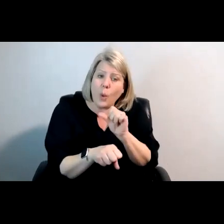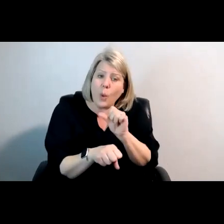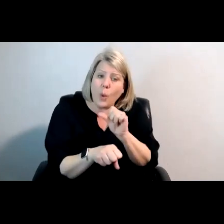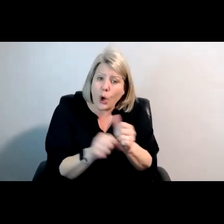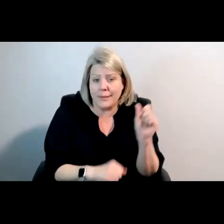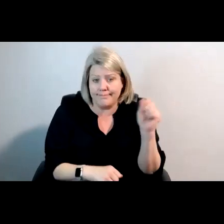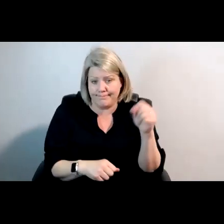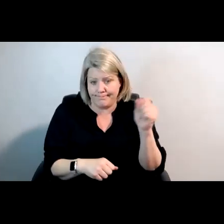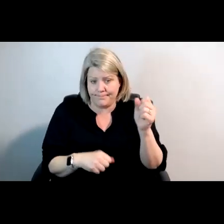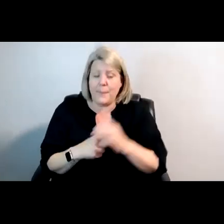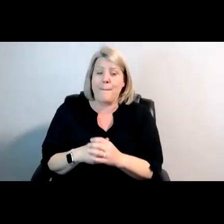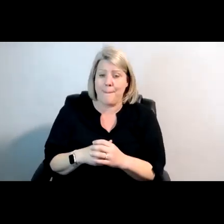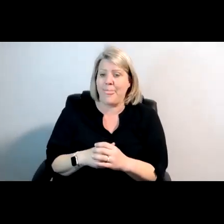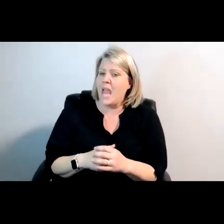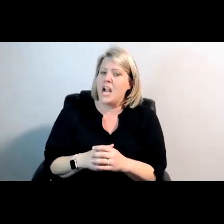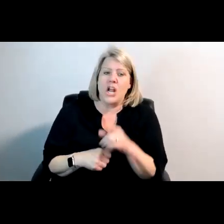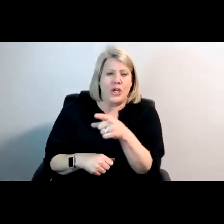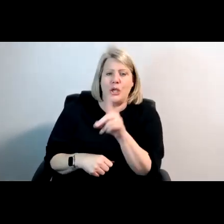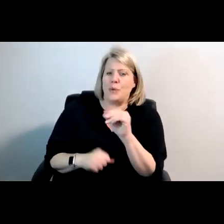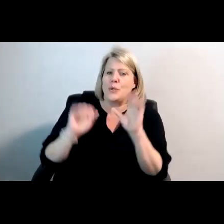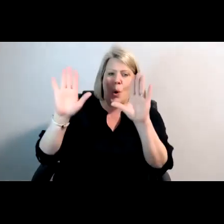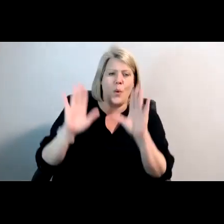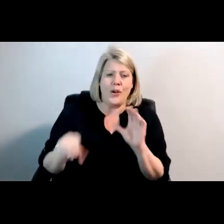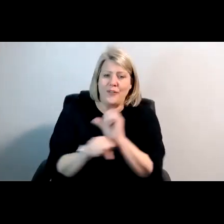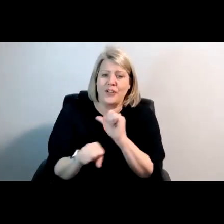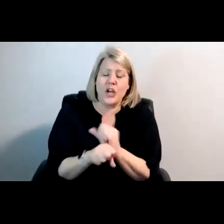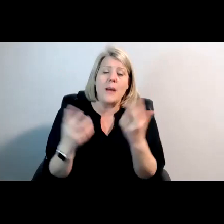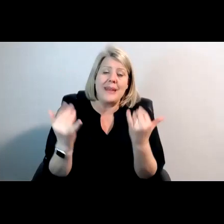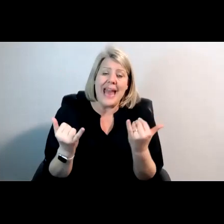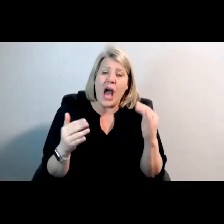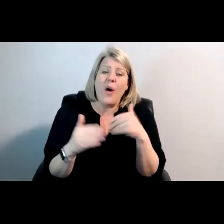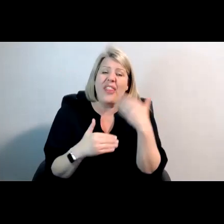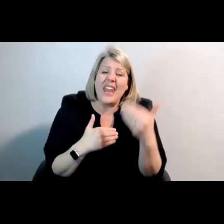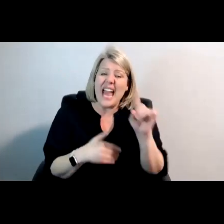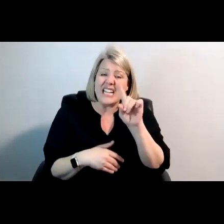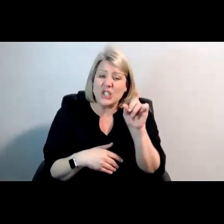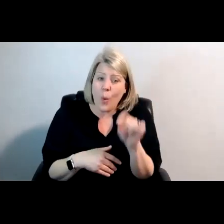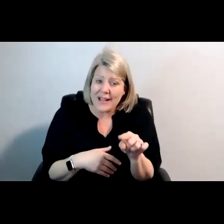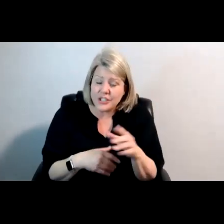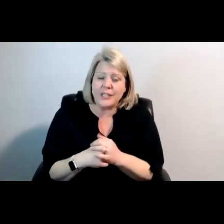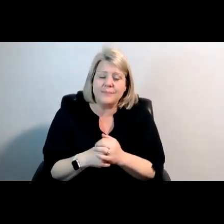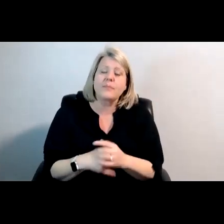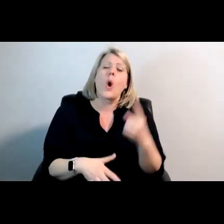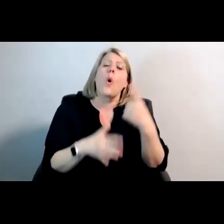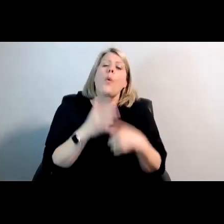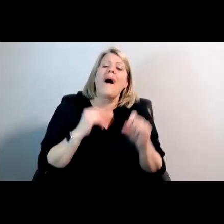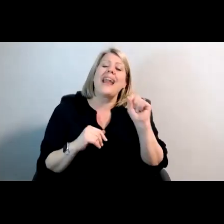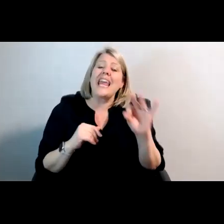[Tina] You ladies did a lovely job of that. So I'm going to move on to the next question, which is what if the client agrees,